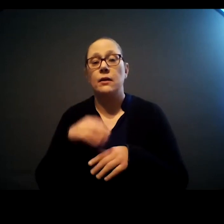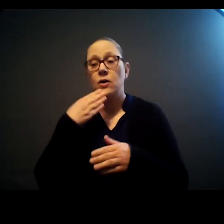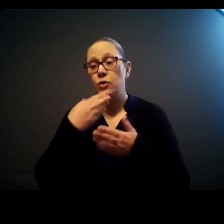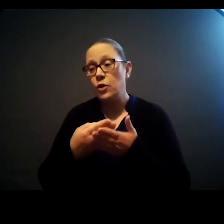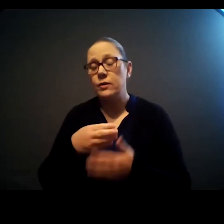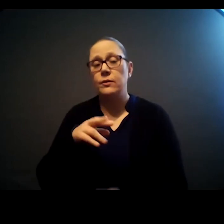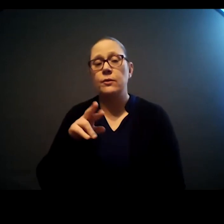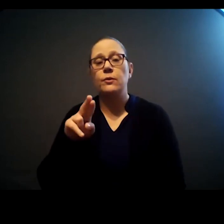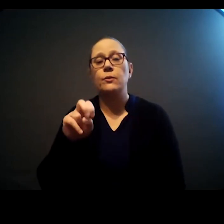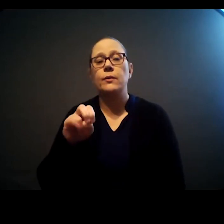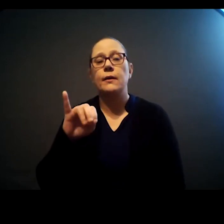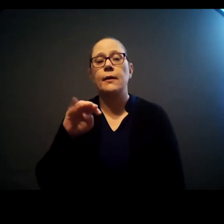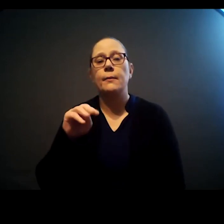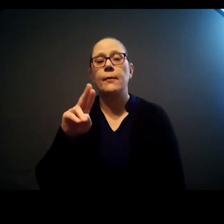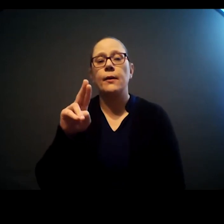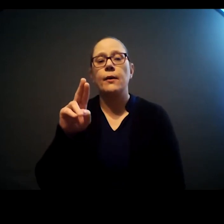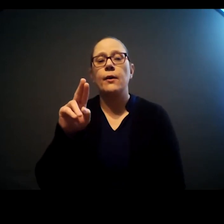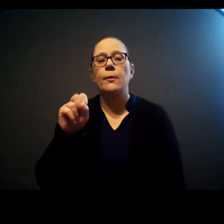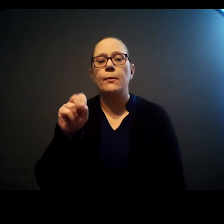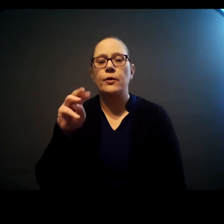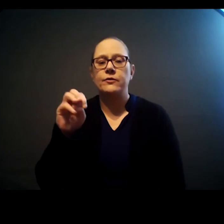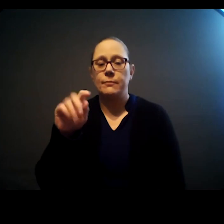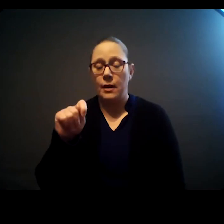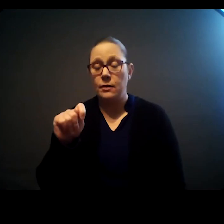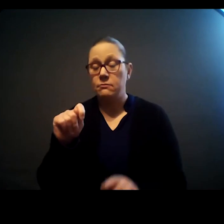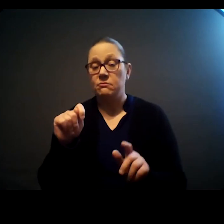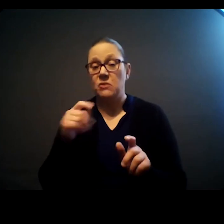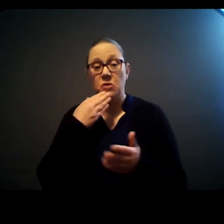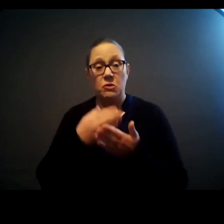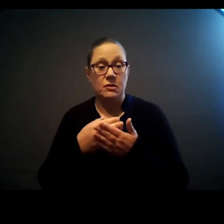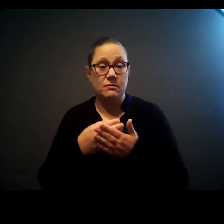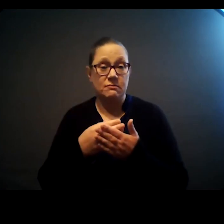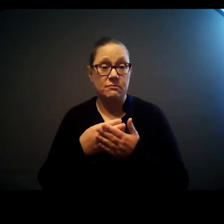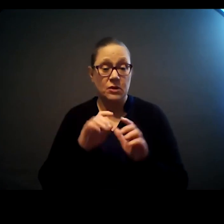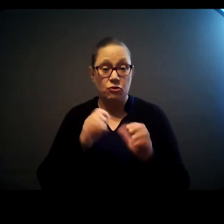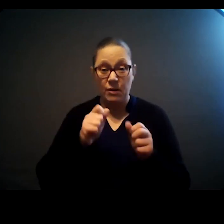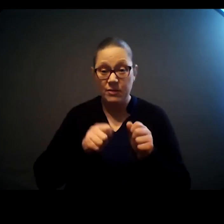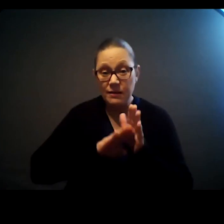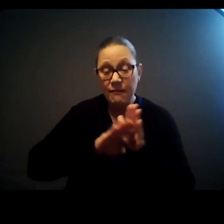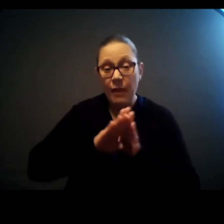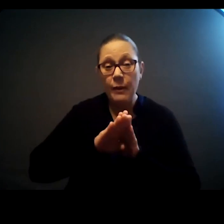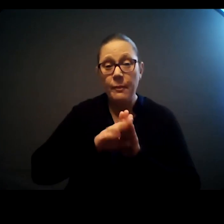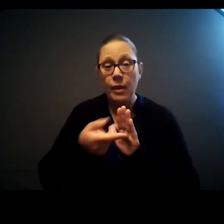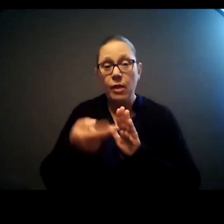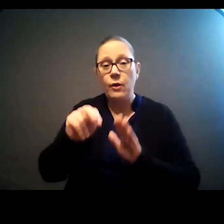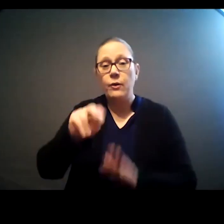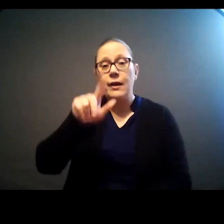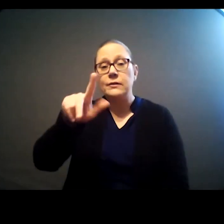So tribes who choose to do this could develop if they wanted to their own LTSS programs they could